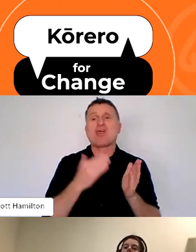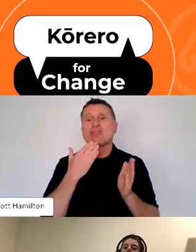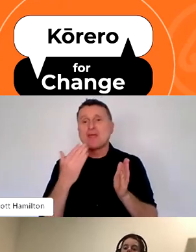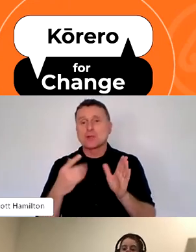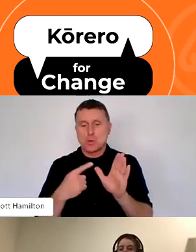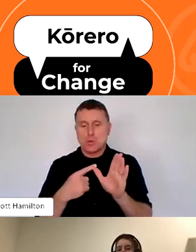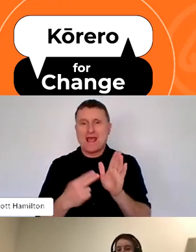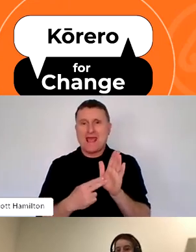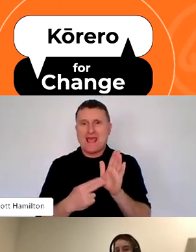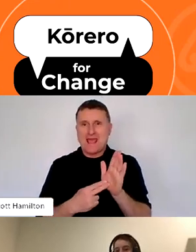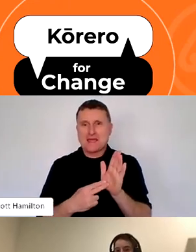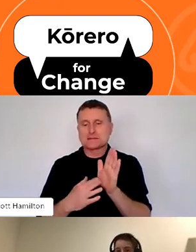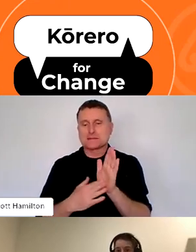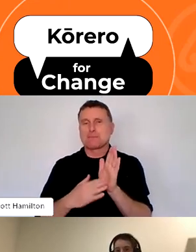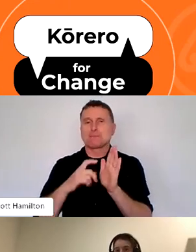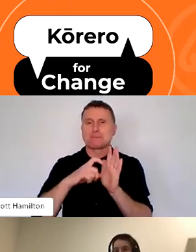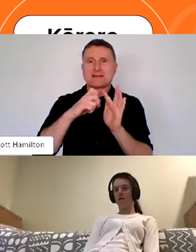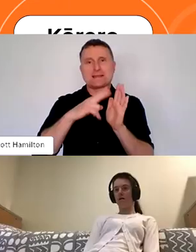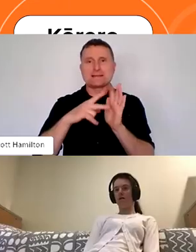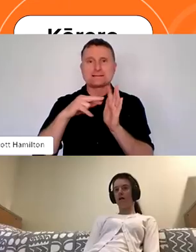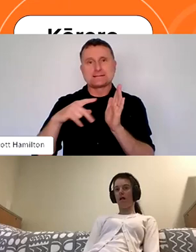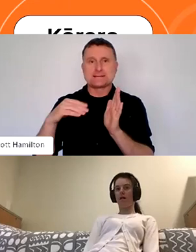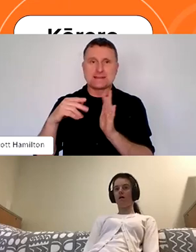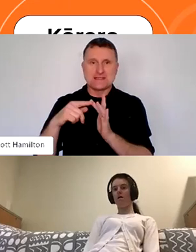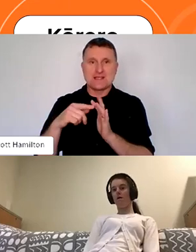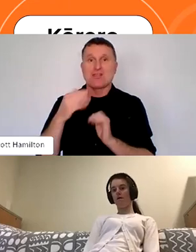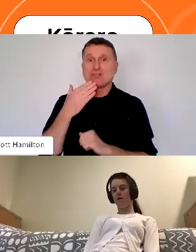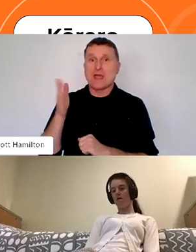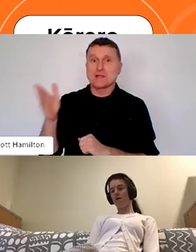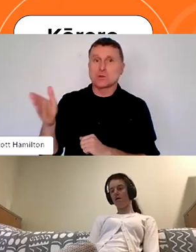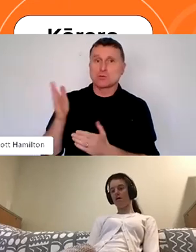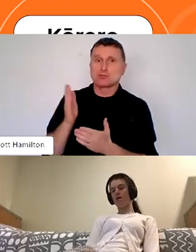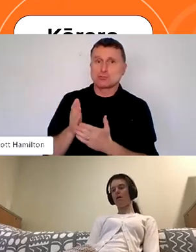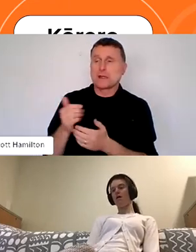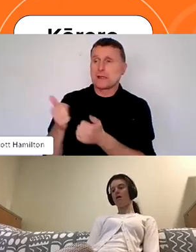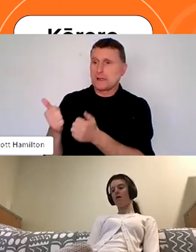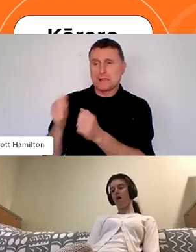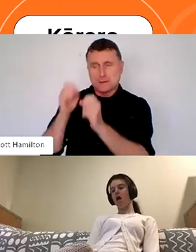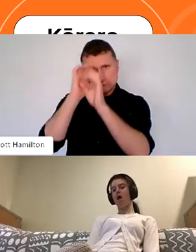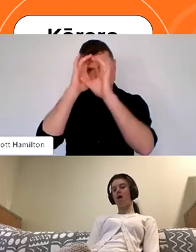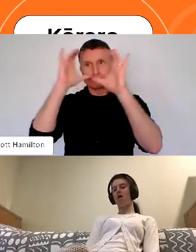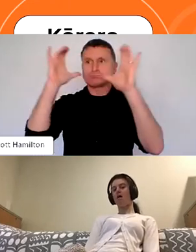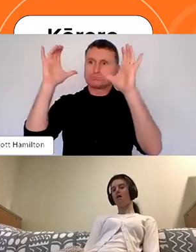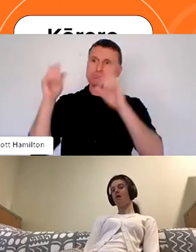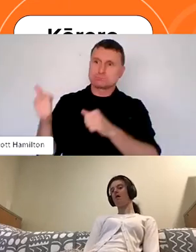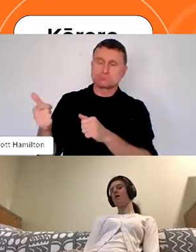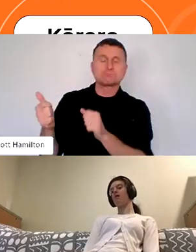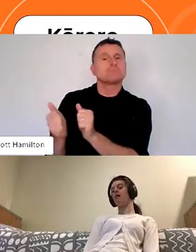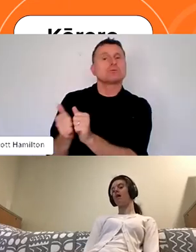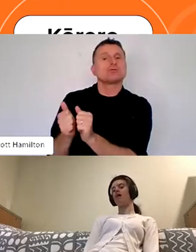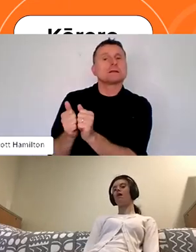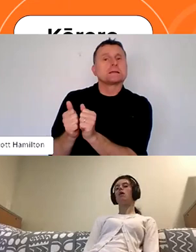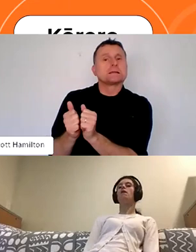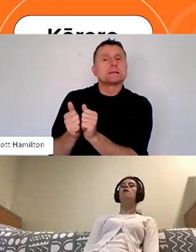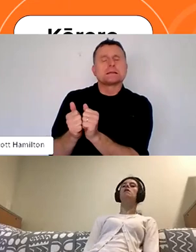just really insightful. I couldn't agree more in terms of silos, joined